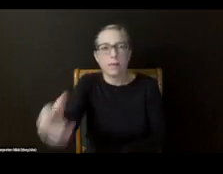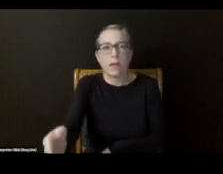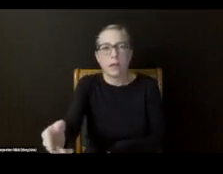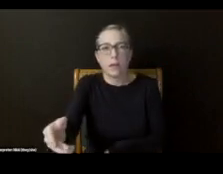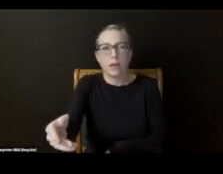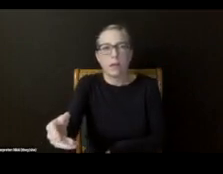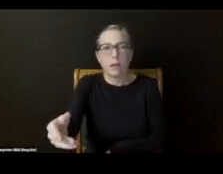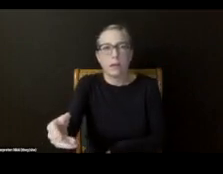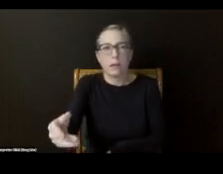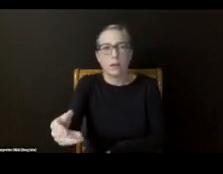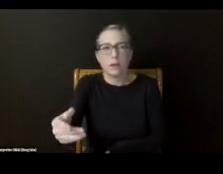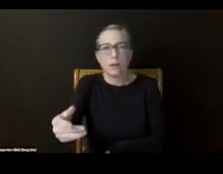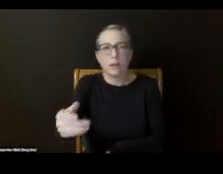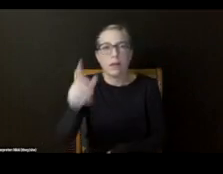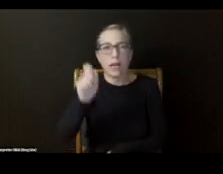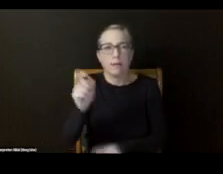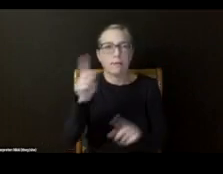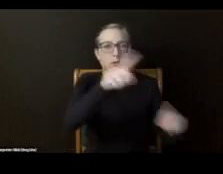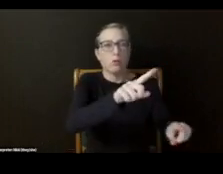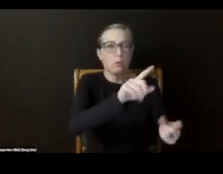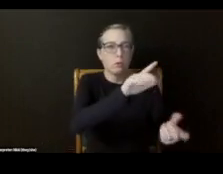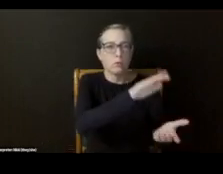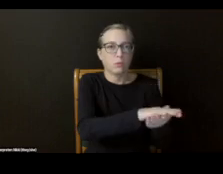and school B does,